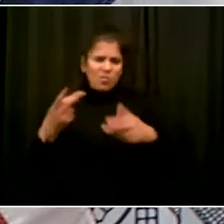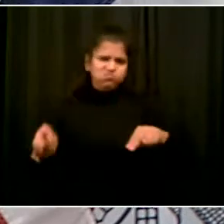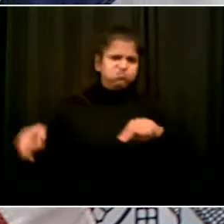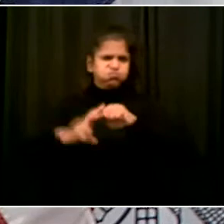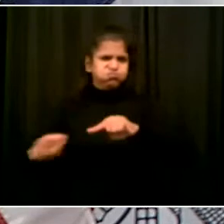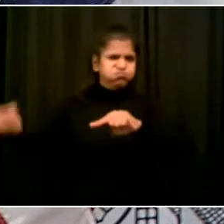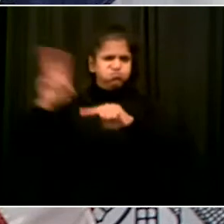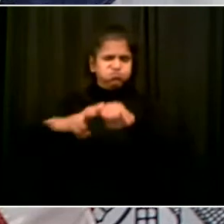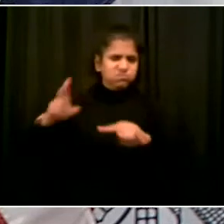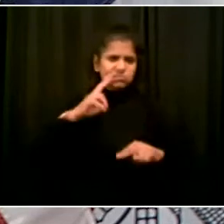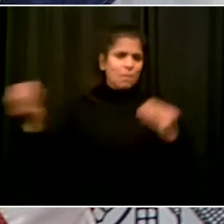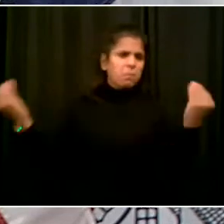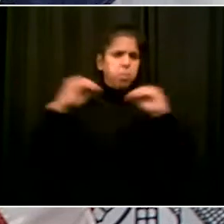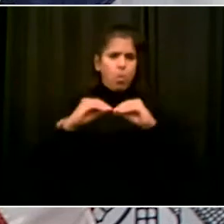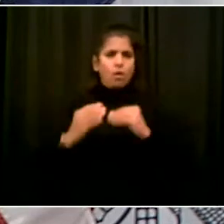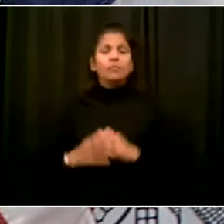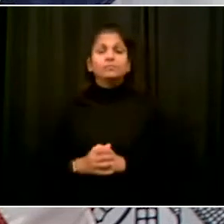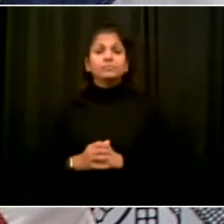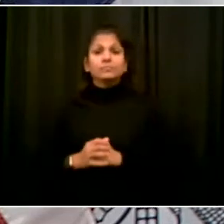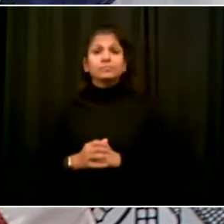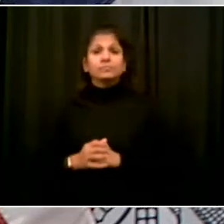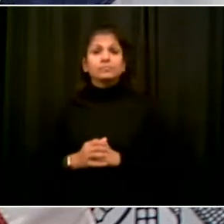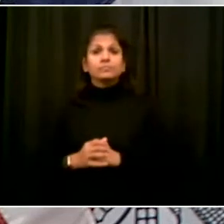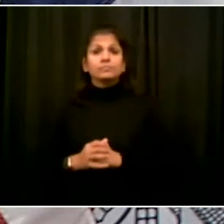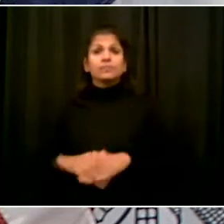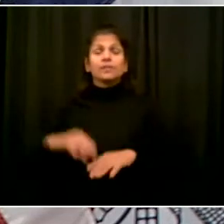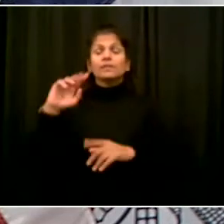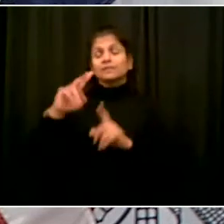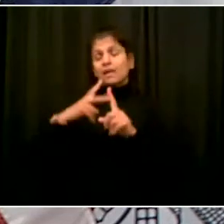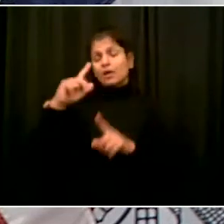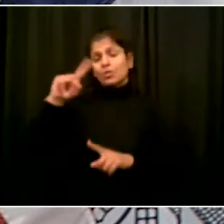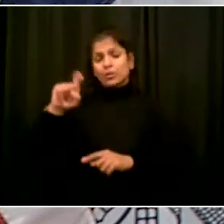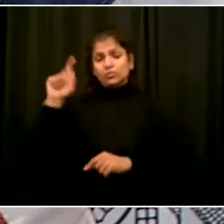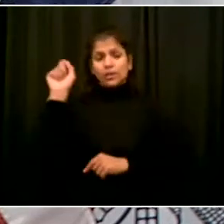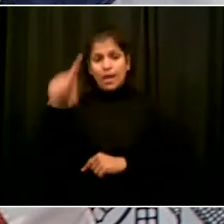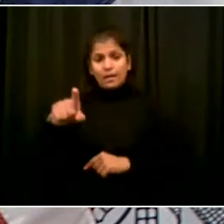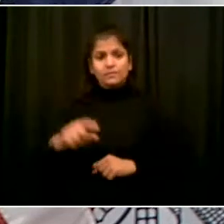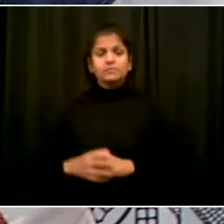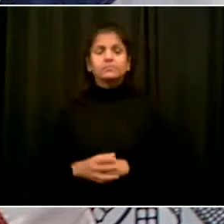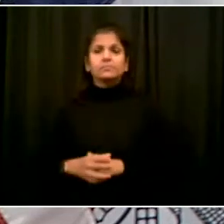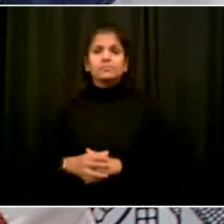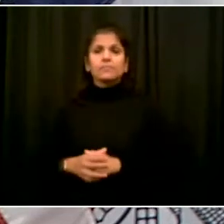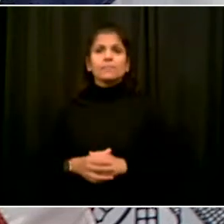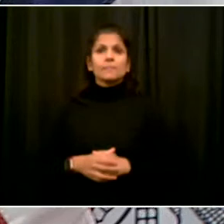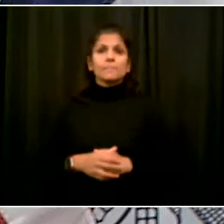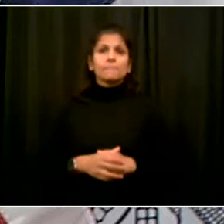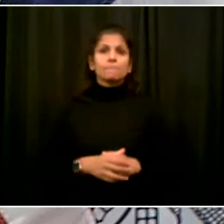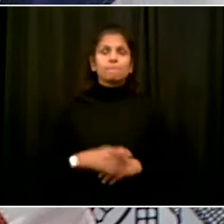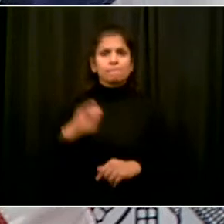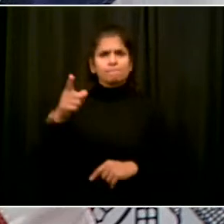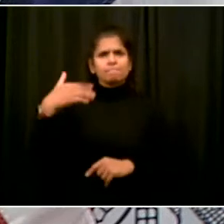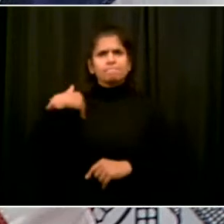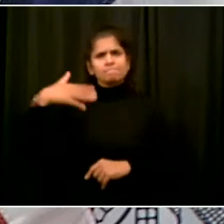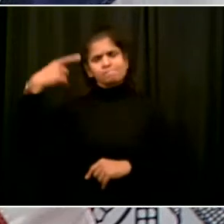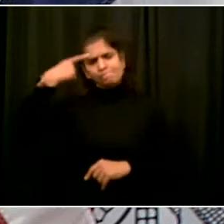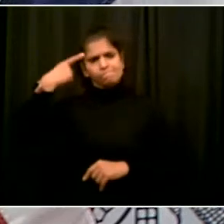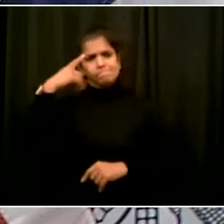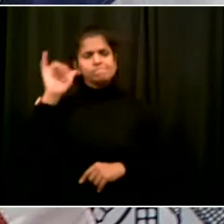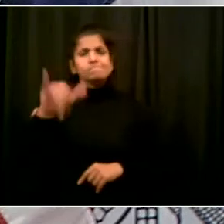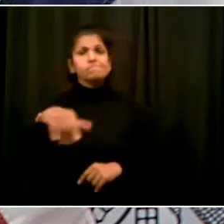BUILD OUT MASS TRANSIT GIVES ETHM M UMCH BETTER OPTION. I AM CERTAIN THIS IS THE MODEL THAT WILL PROTECT PEOPLE IN THE FUTURE. GO AHEAD. SLIGHTLY DIFFERENT